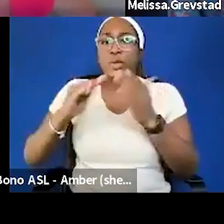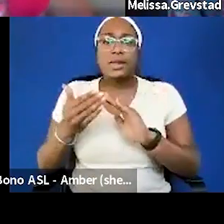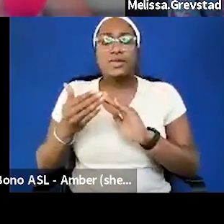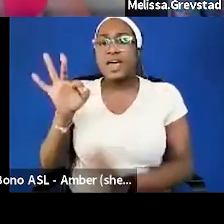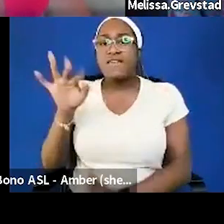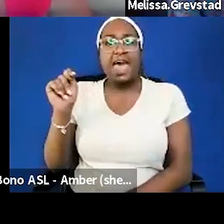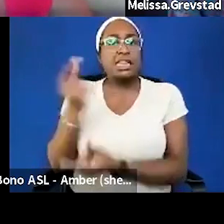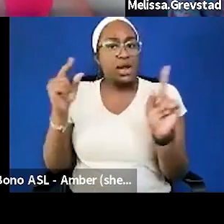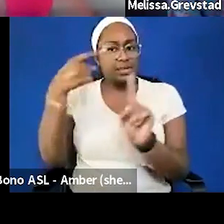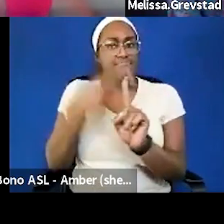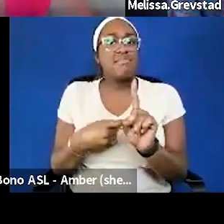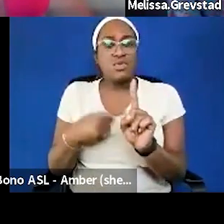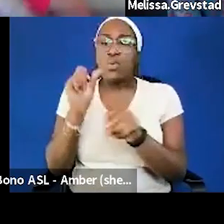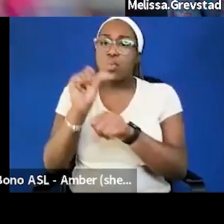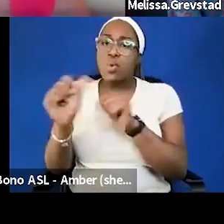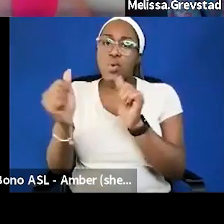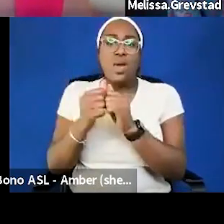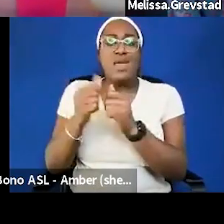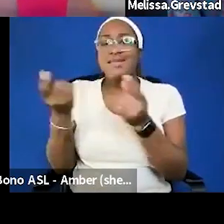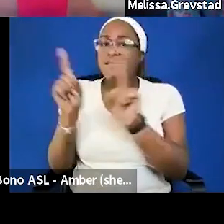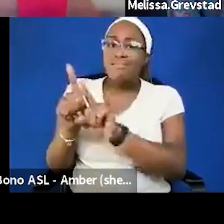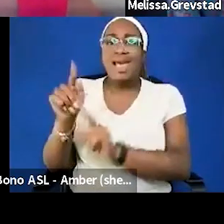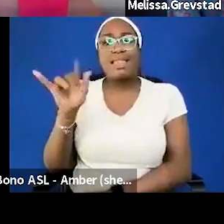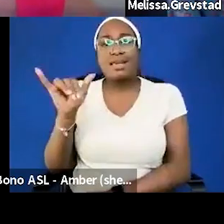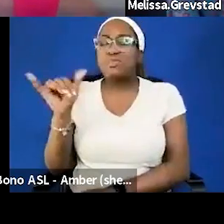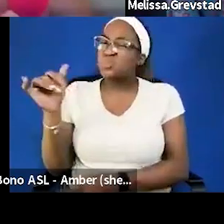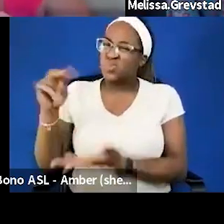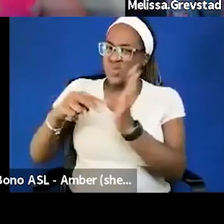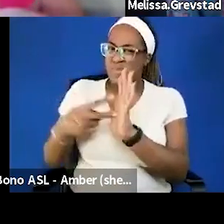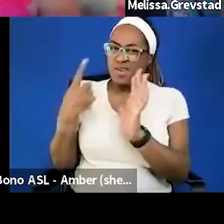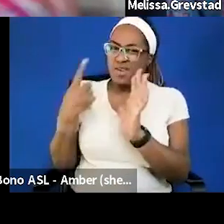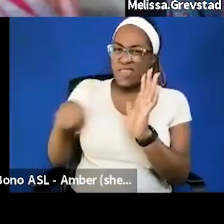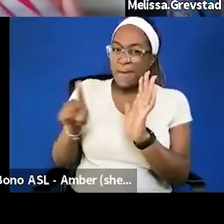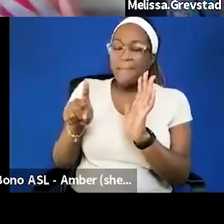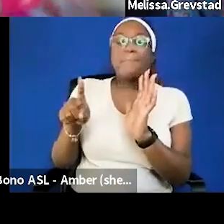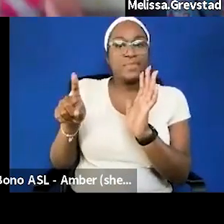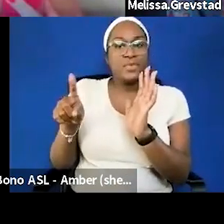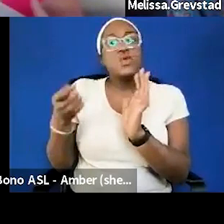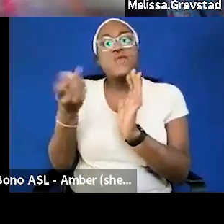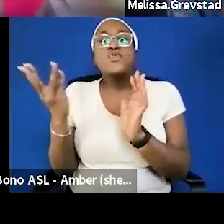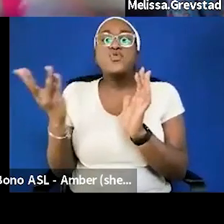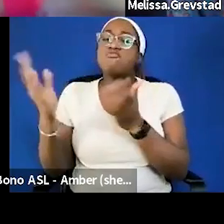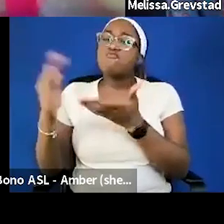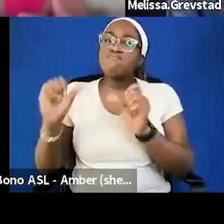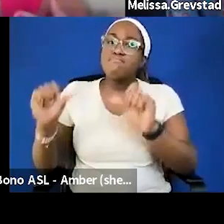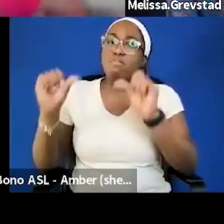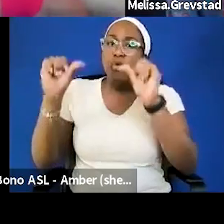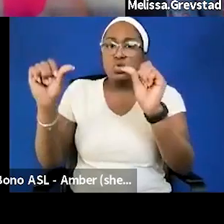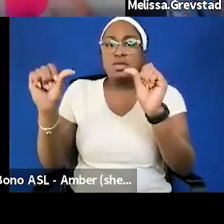We're working with our allies to share what that liberation month means to them. We're doing a couple of collab posts on the Dove Channel